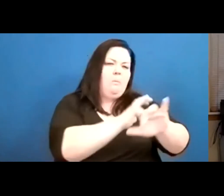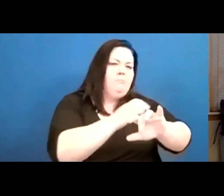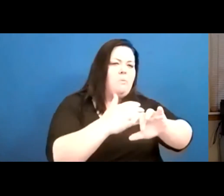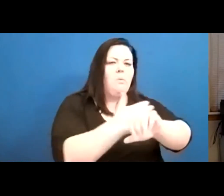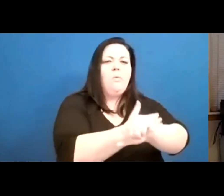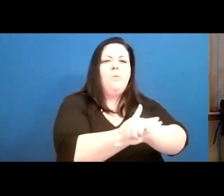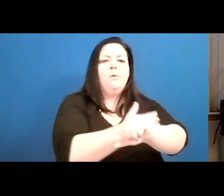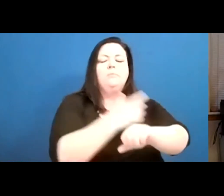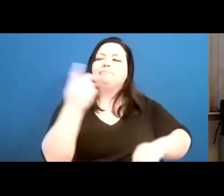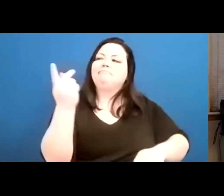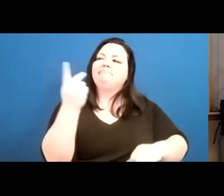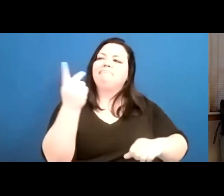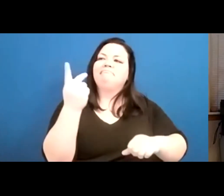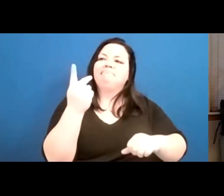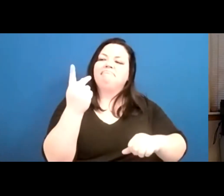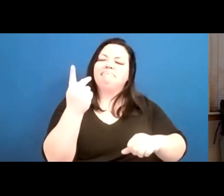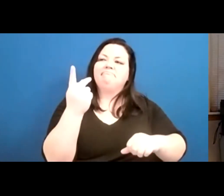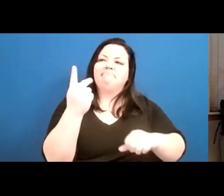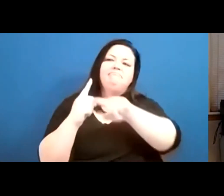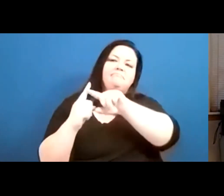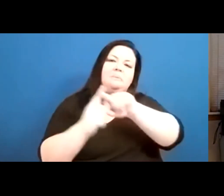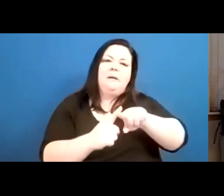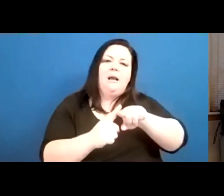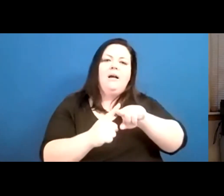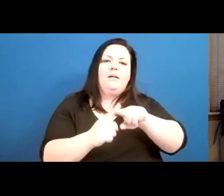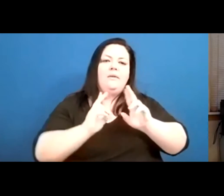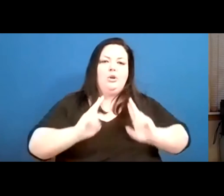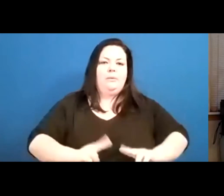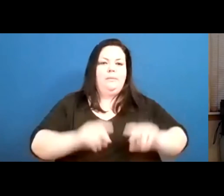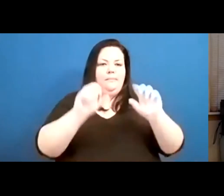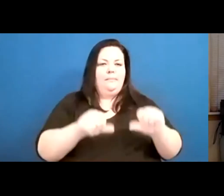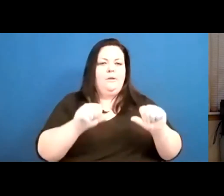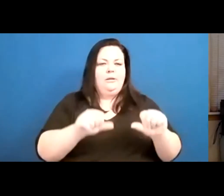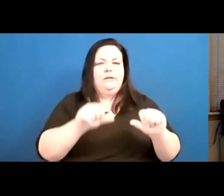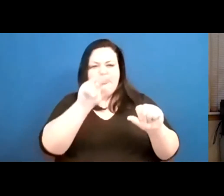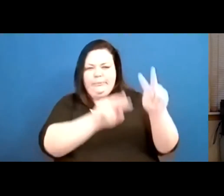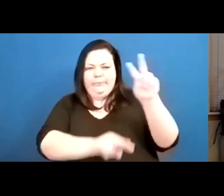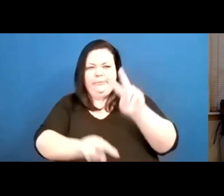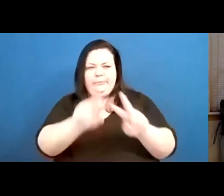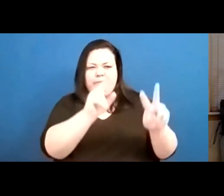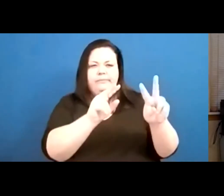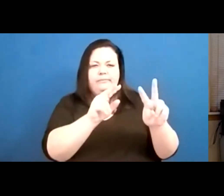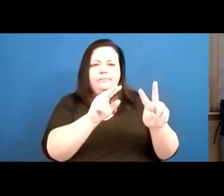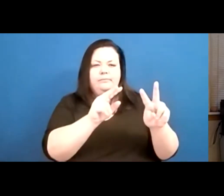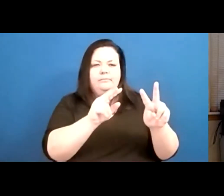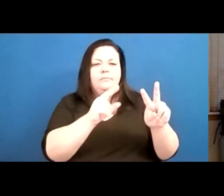we fall back on human abilities to read/ each other, our imperfect/